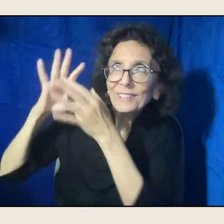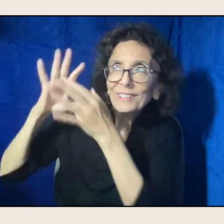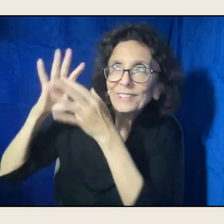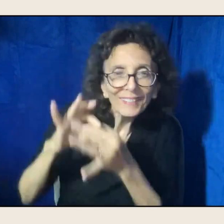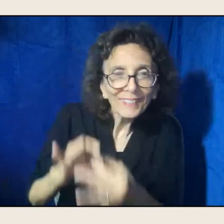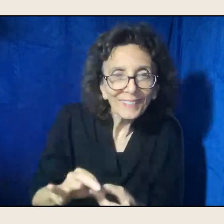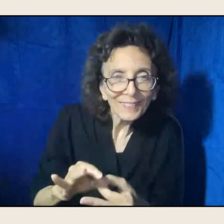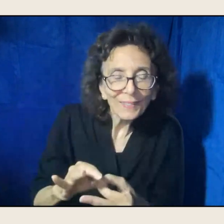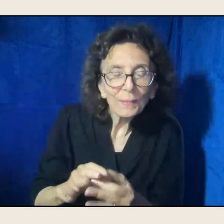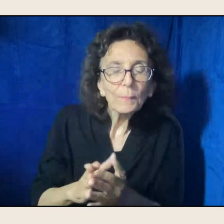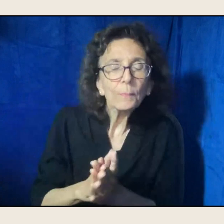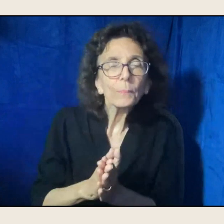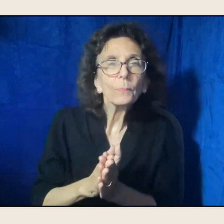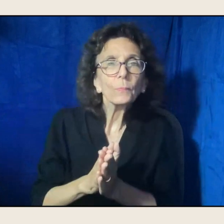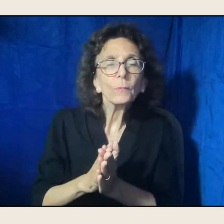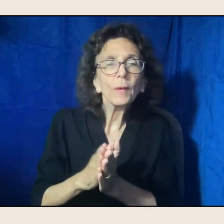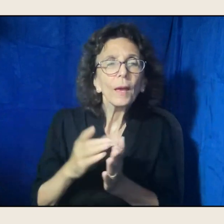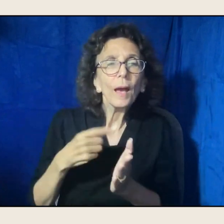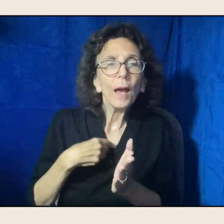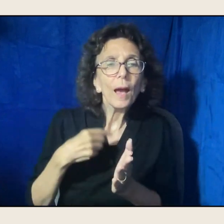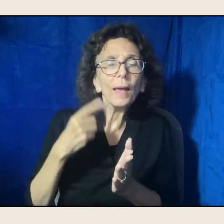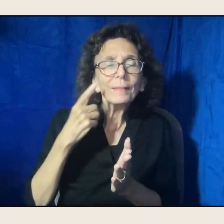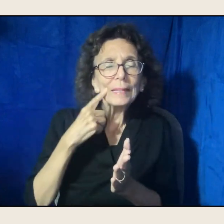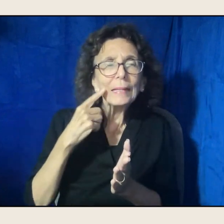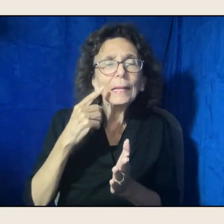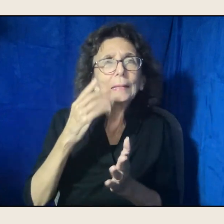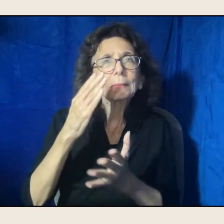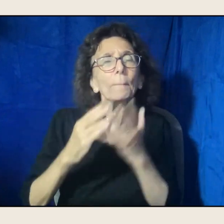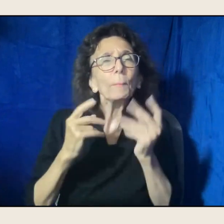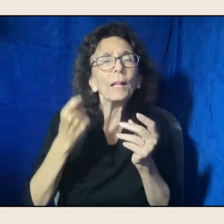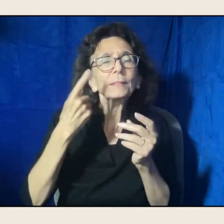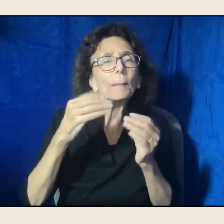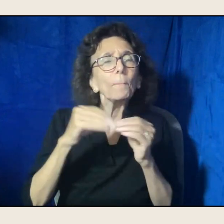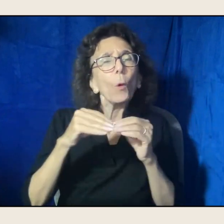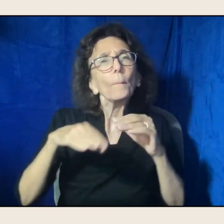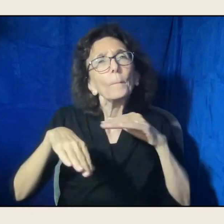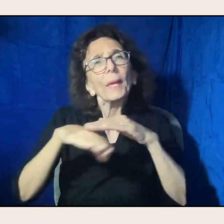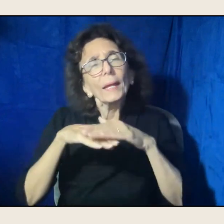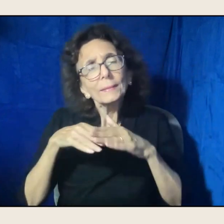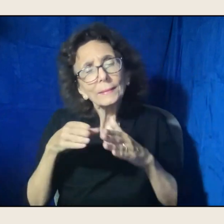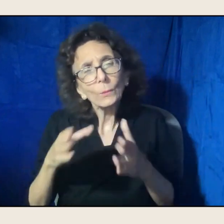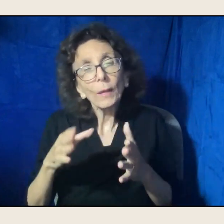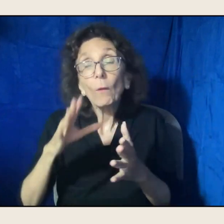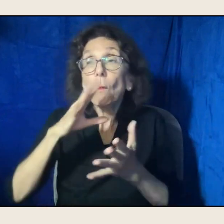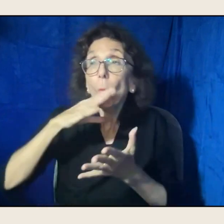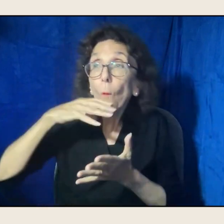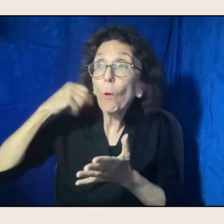that's not altogether untrue that an older generation created the problems,